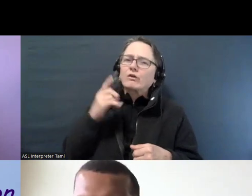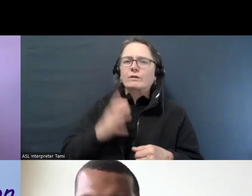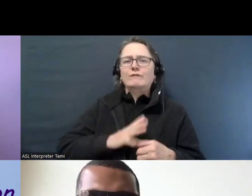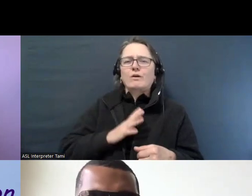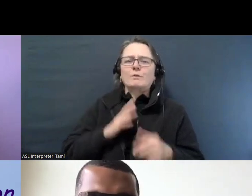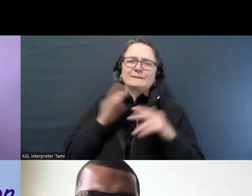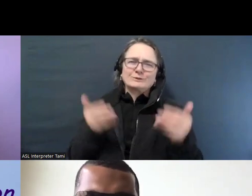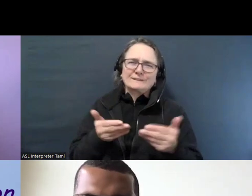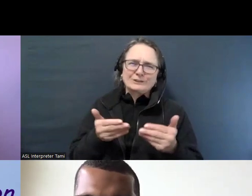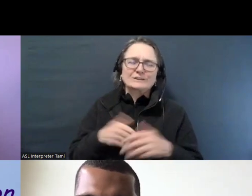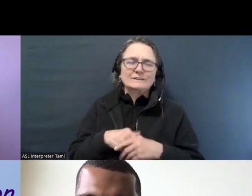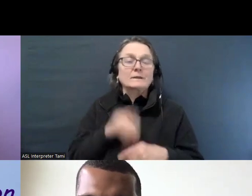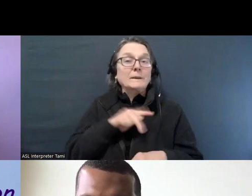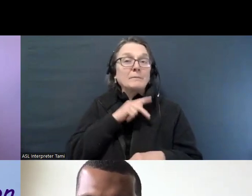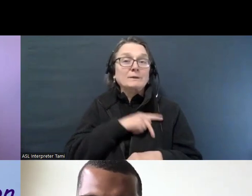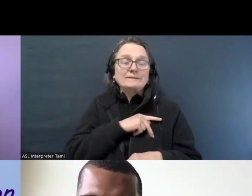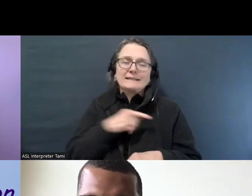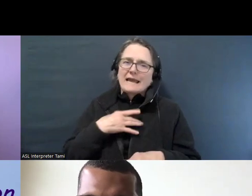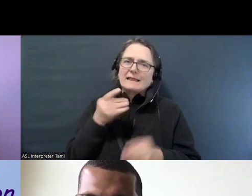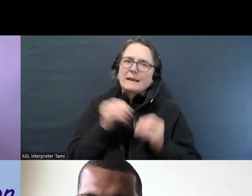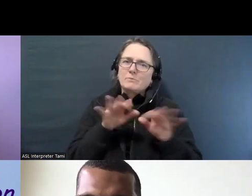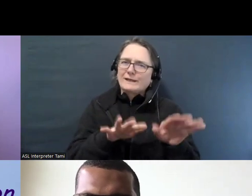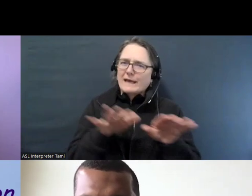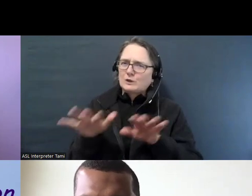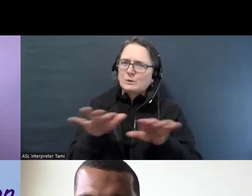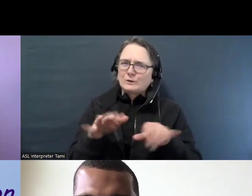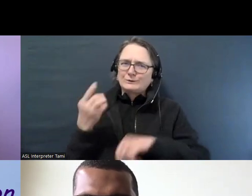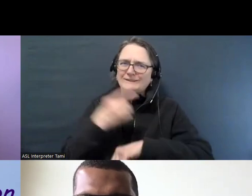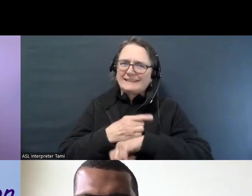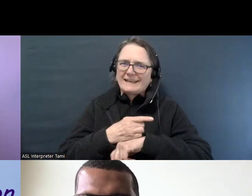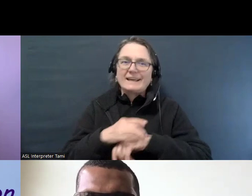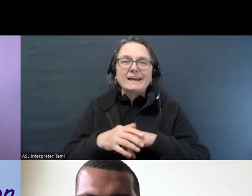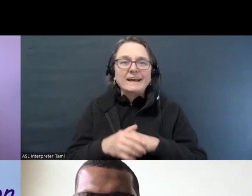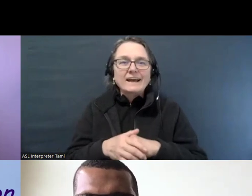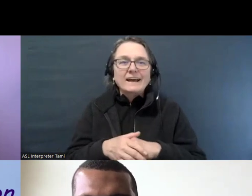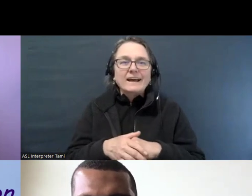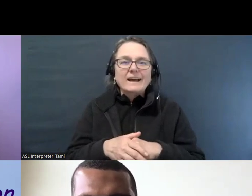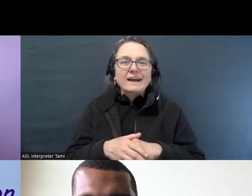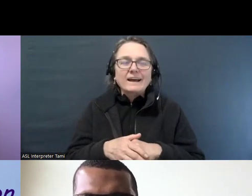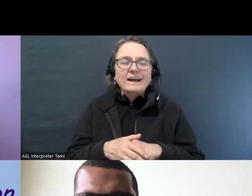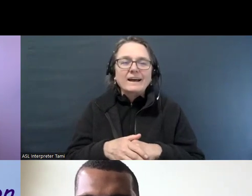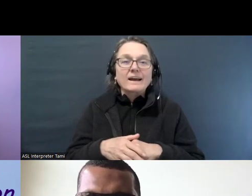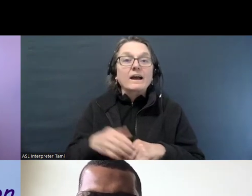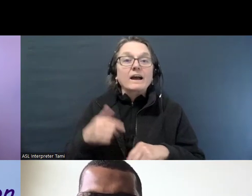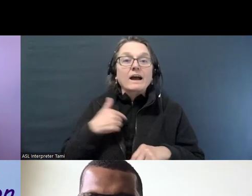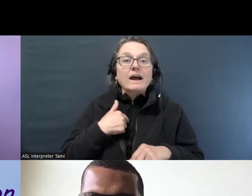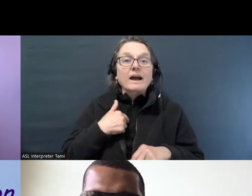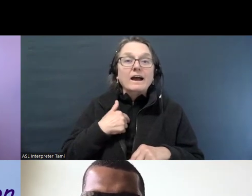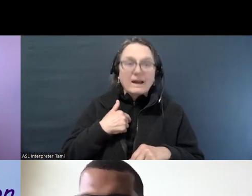Personally, I would like to be casual today because I'm having a chat with my fellow ally within the disability community.